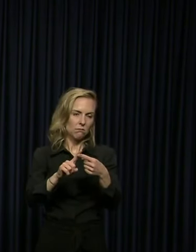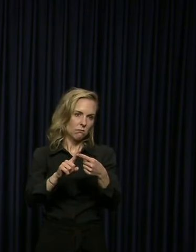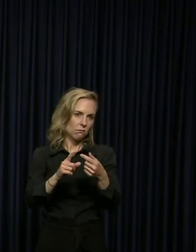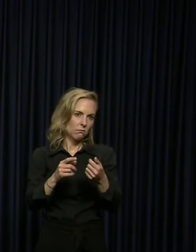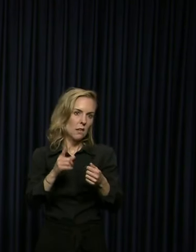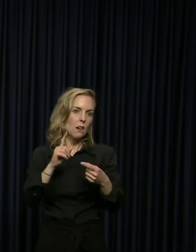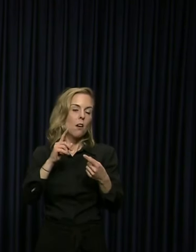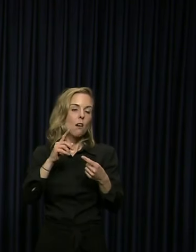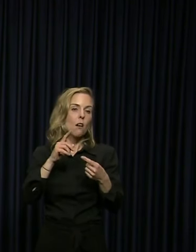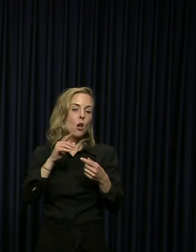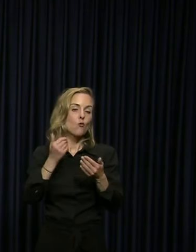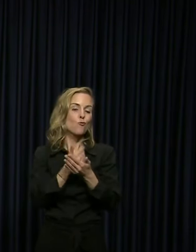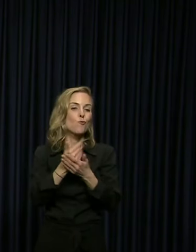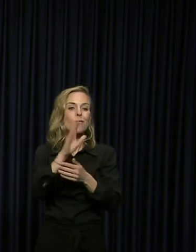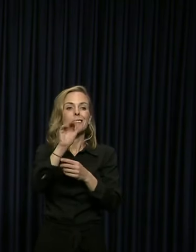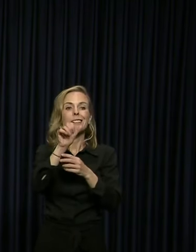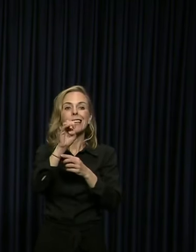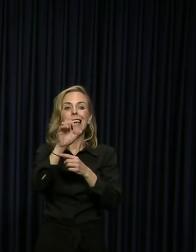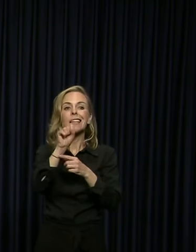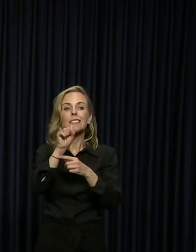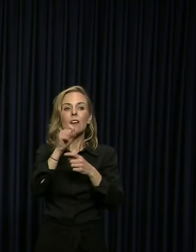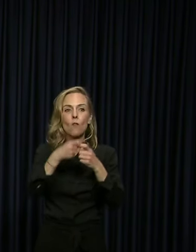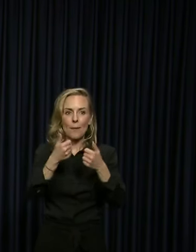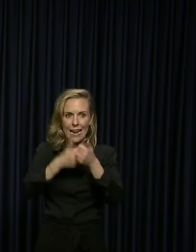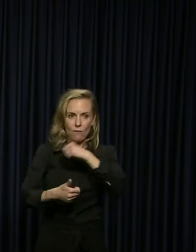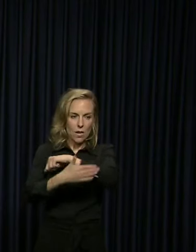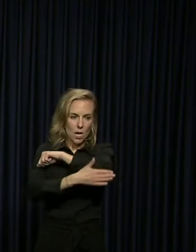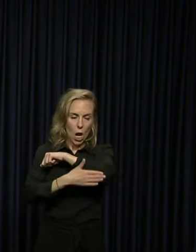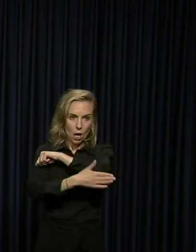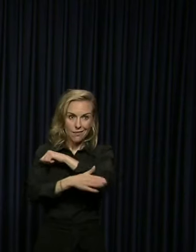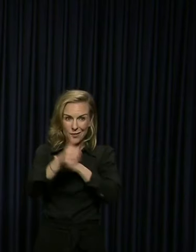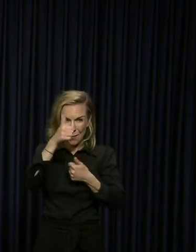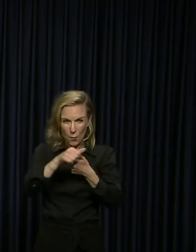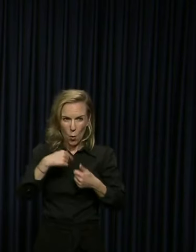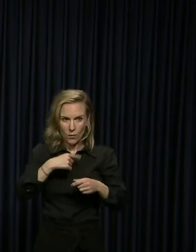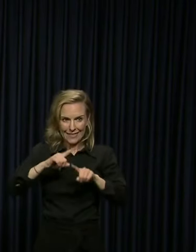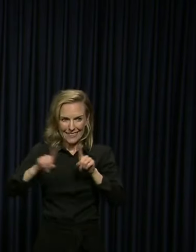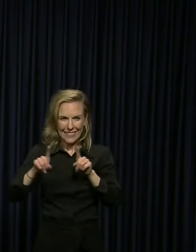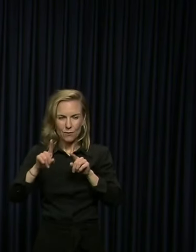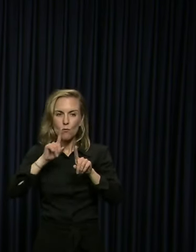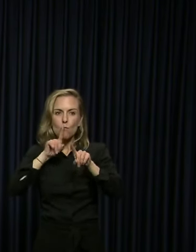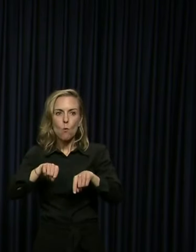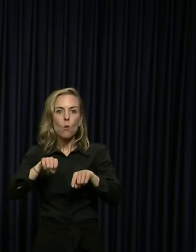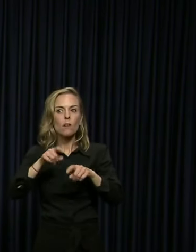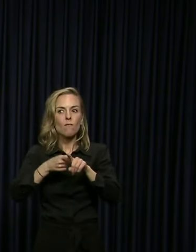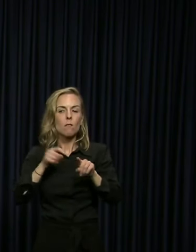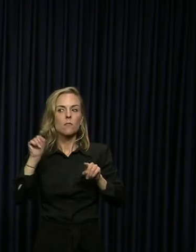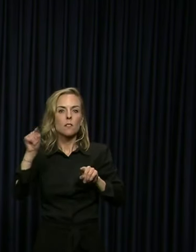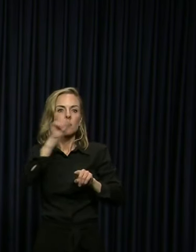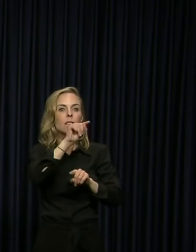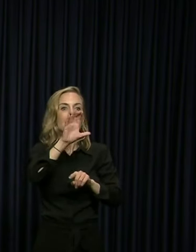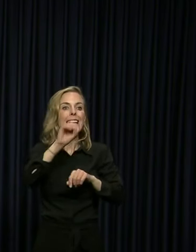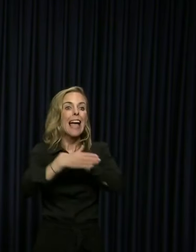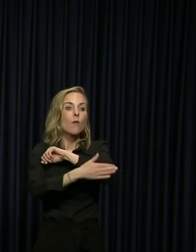IDEA THAT THIS CORONAVIRUS IS